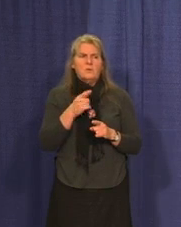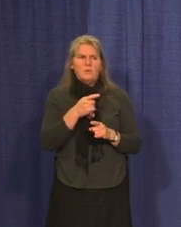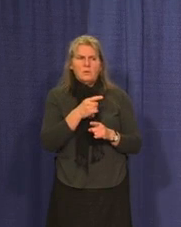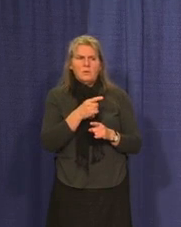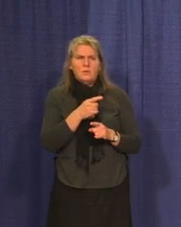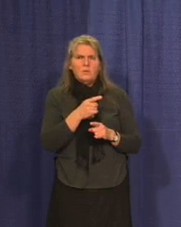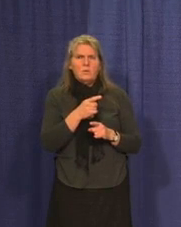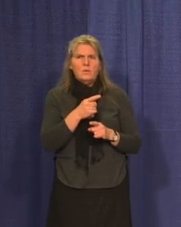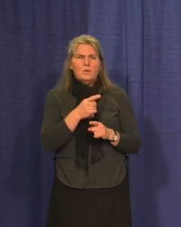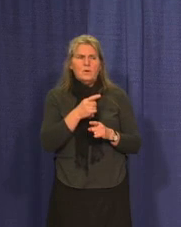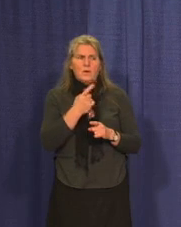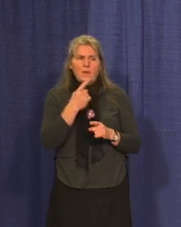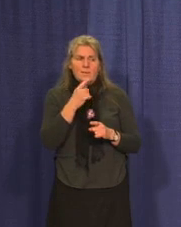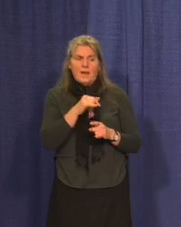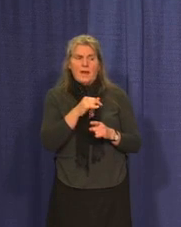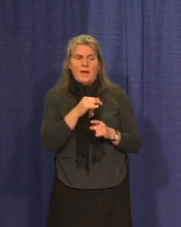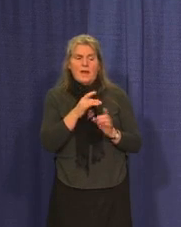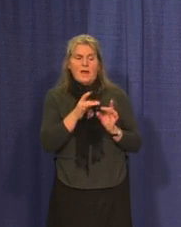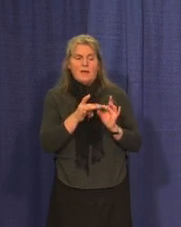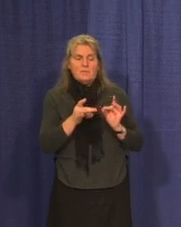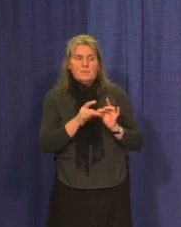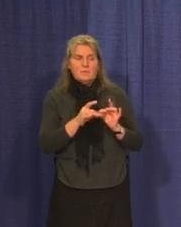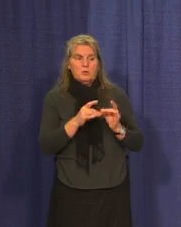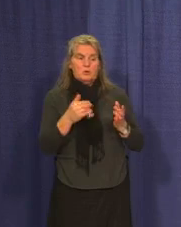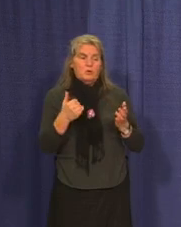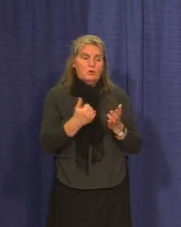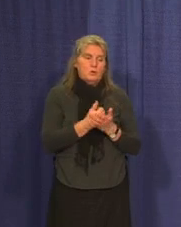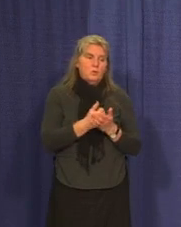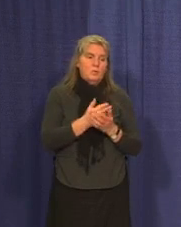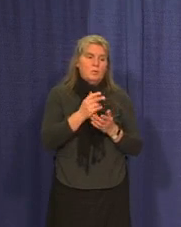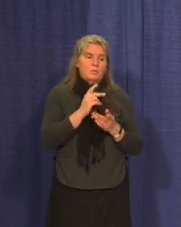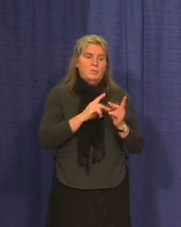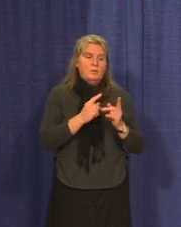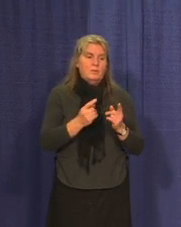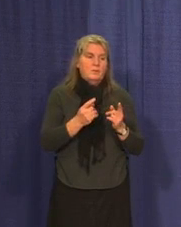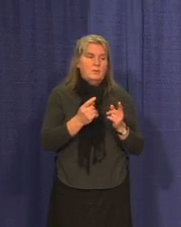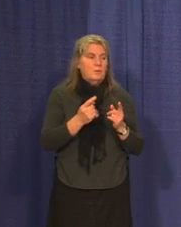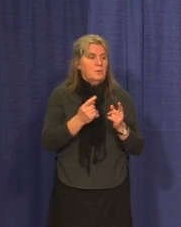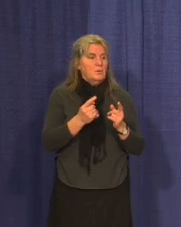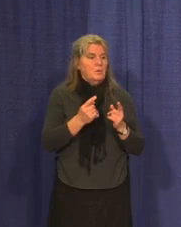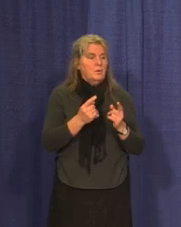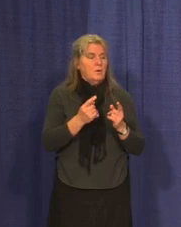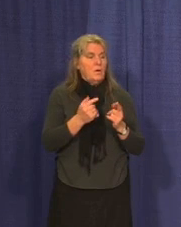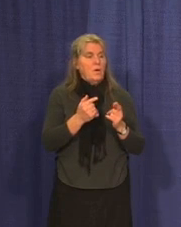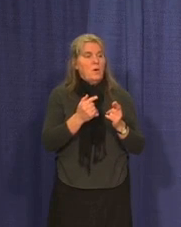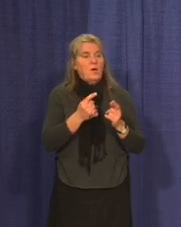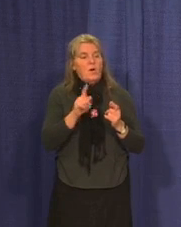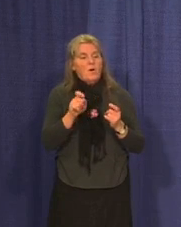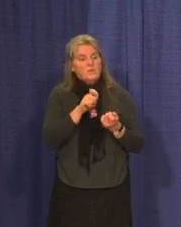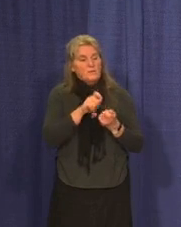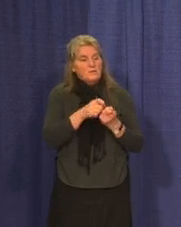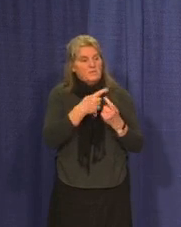Only two new people, or are you talking about two families that we can add to